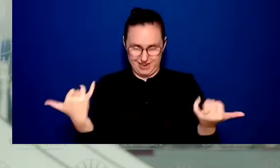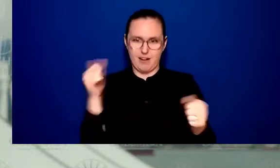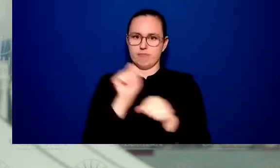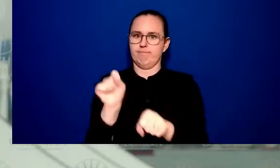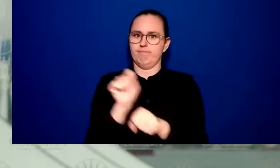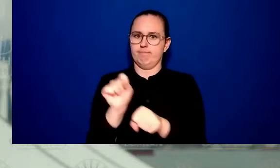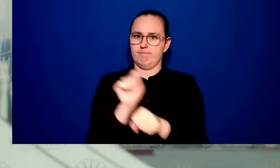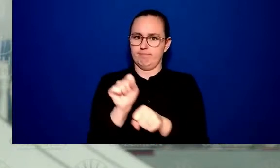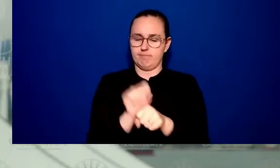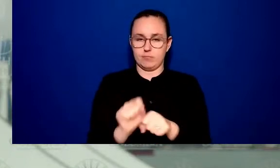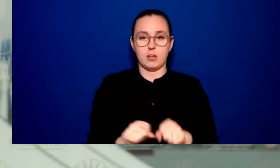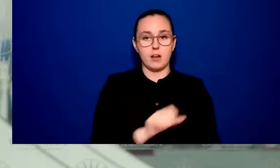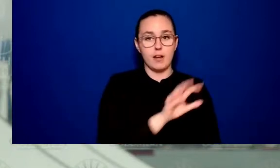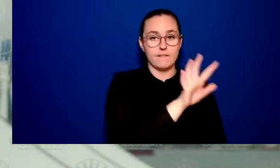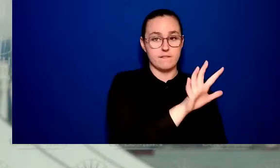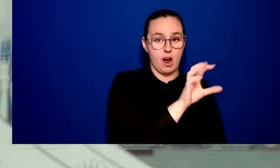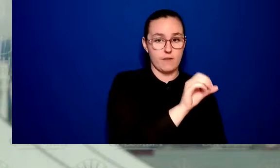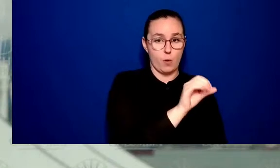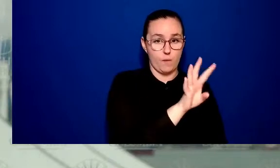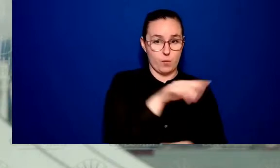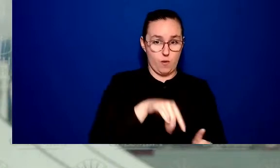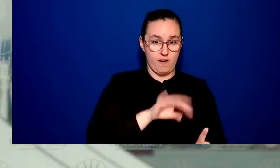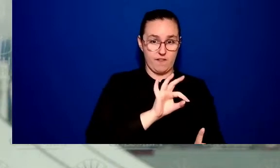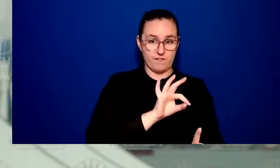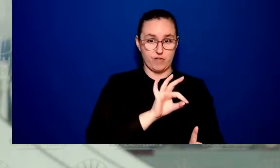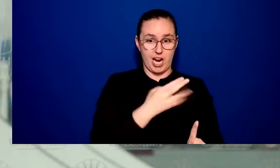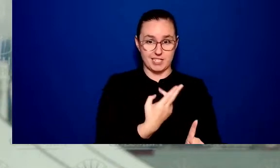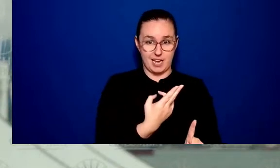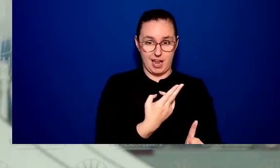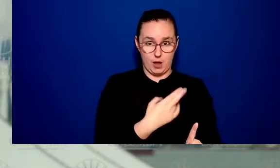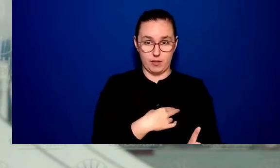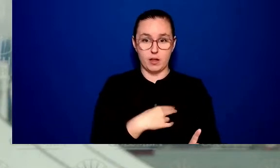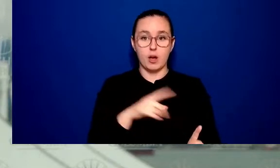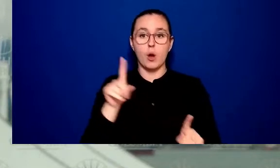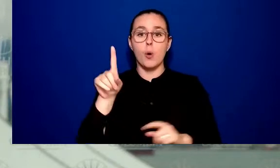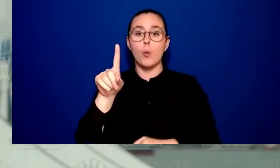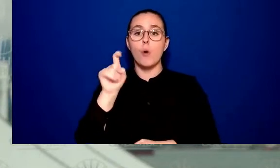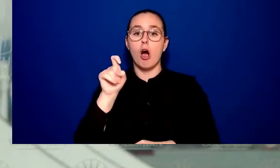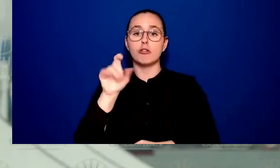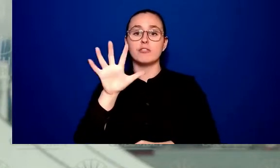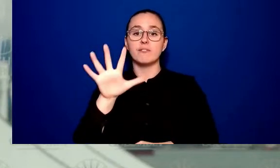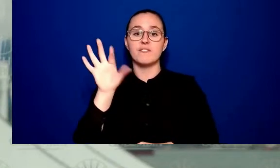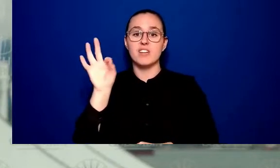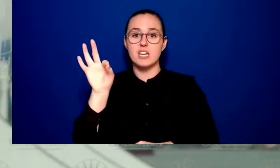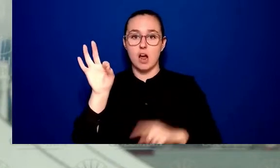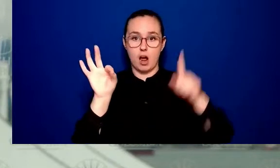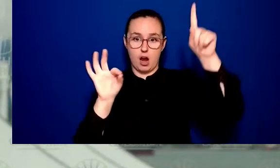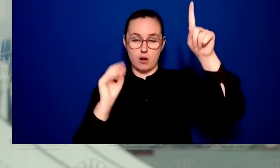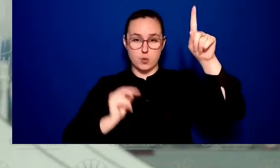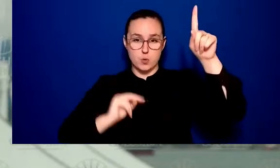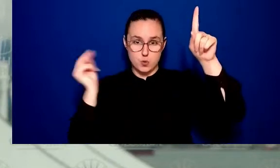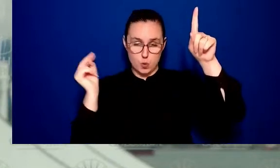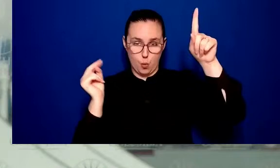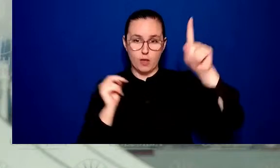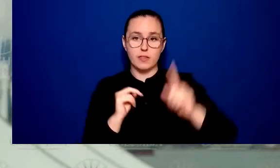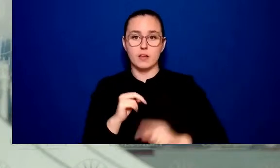Fraser help 198 and Interior Health 159 in northern Health